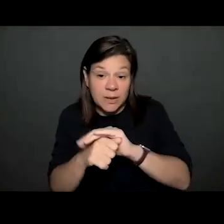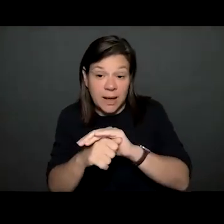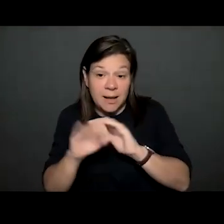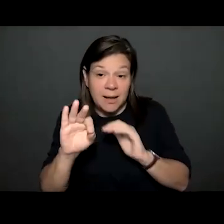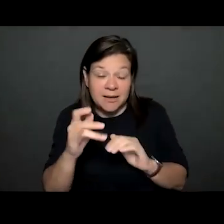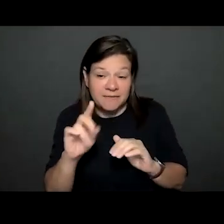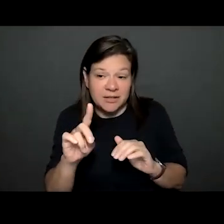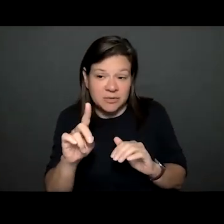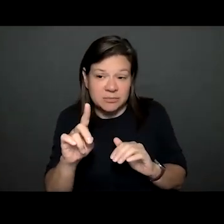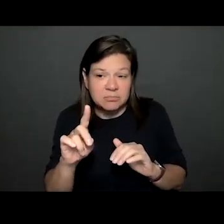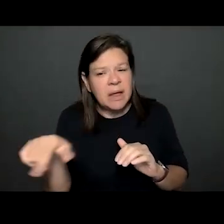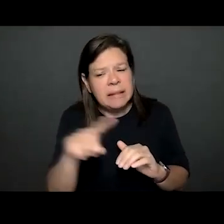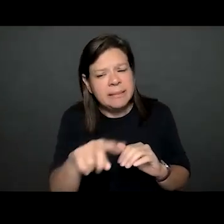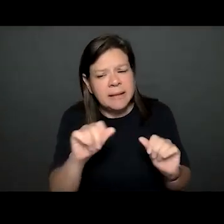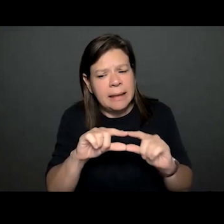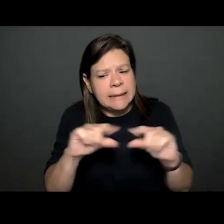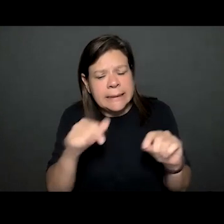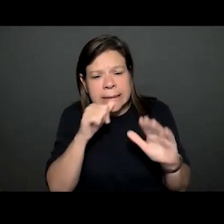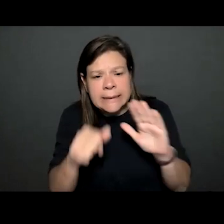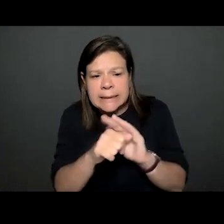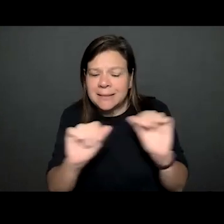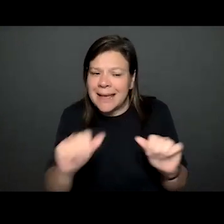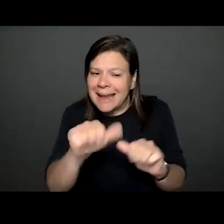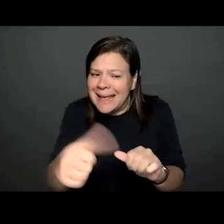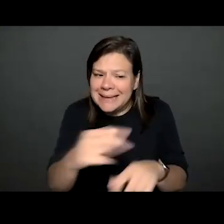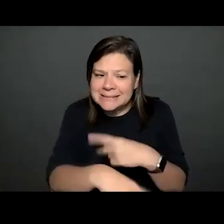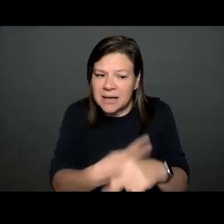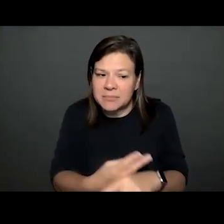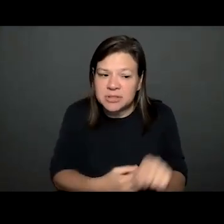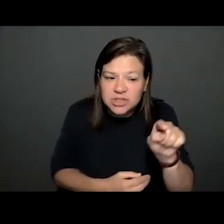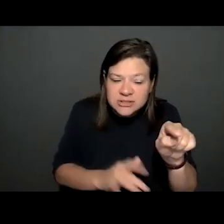YOU JUST SIMPLY TOGGLE IT UP.